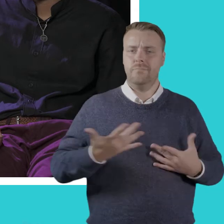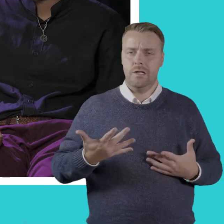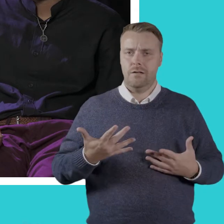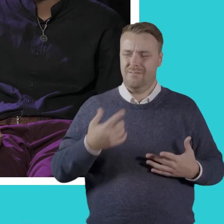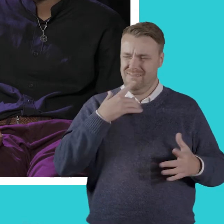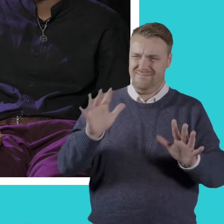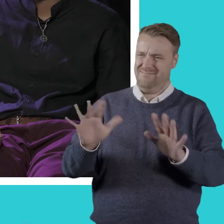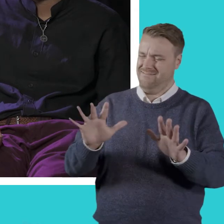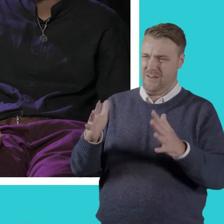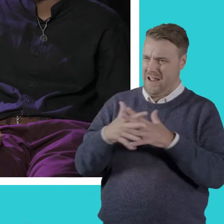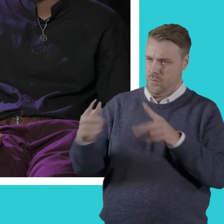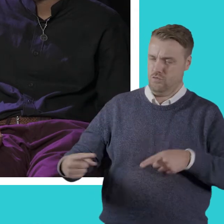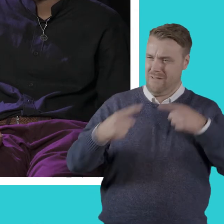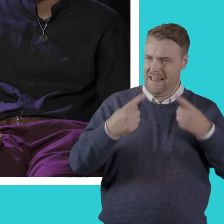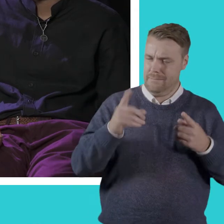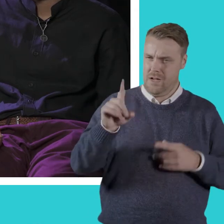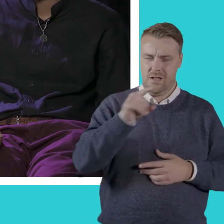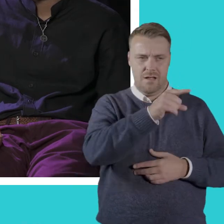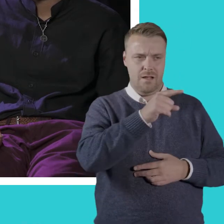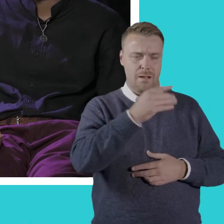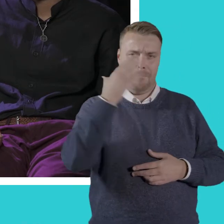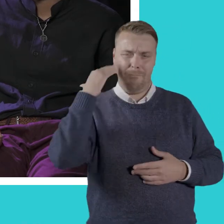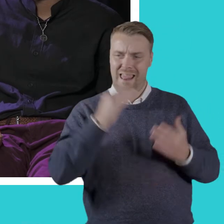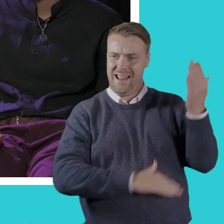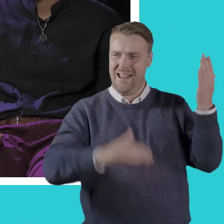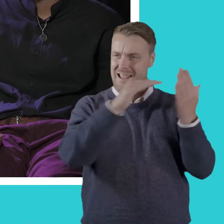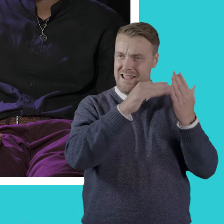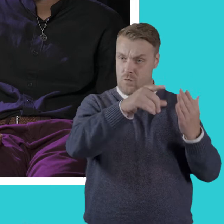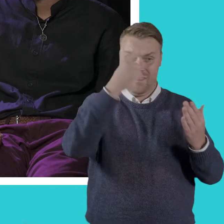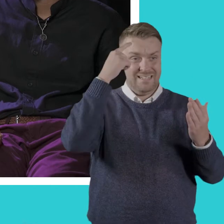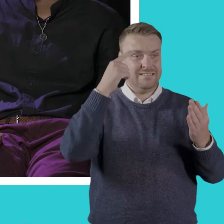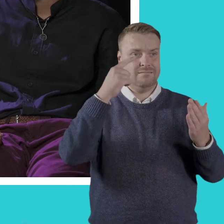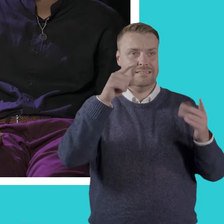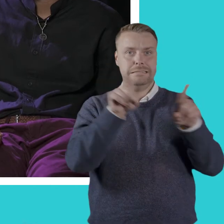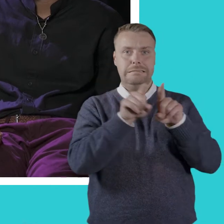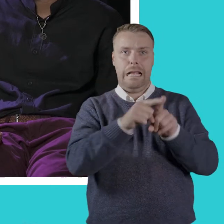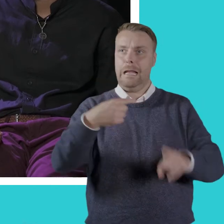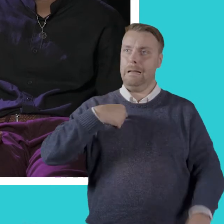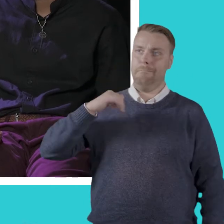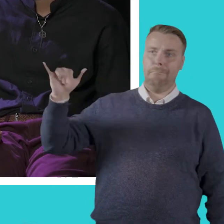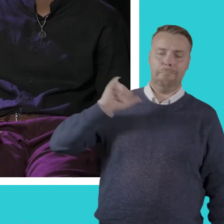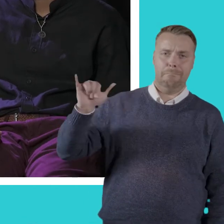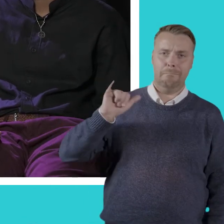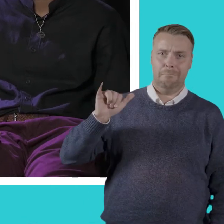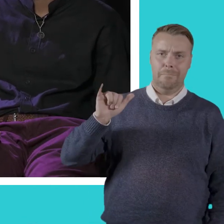challenge it but just because she's black doesn't mean that she's going to think the same thing that I think. Just because she's a black woman doesn't mean that she's going to think the same